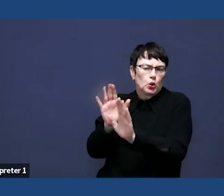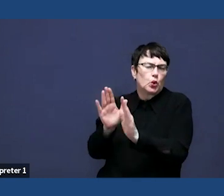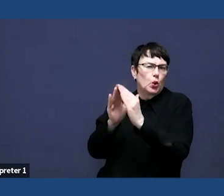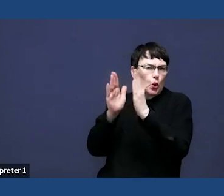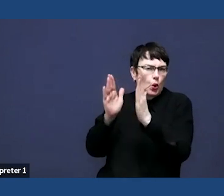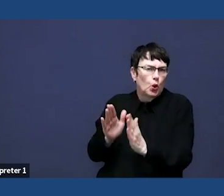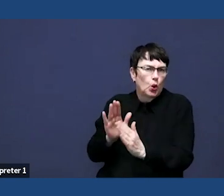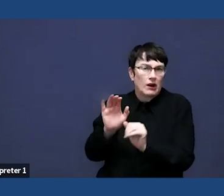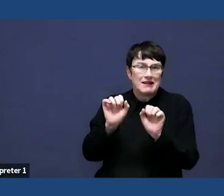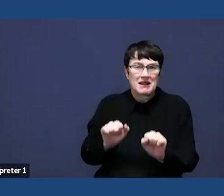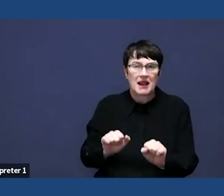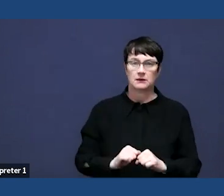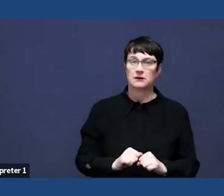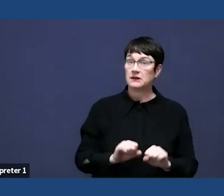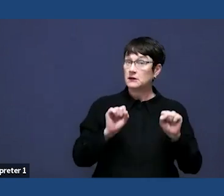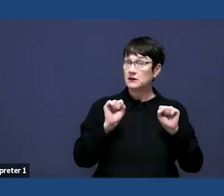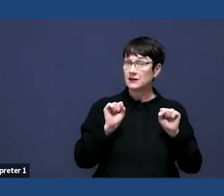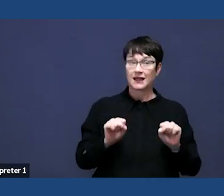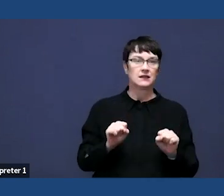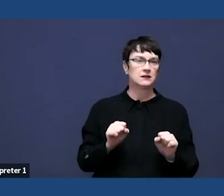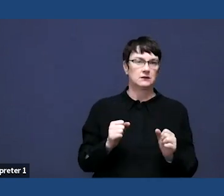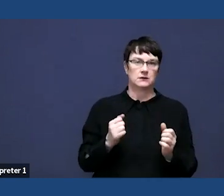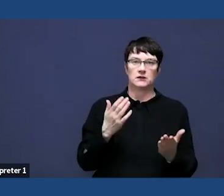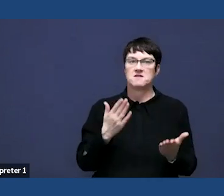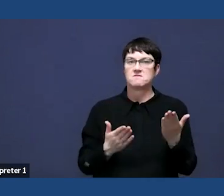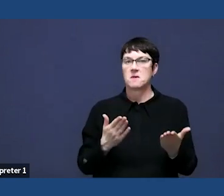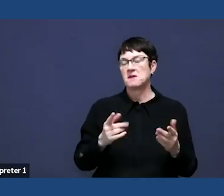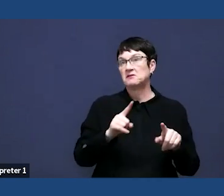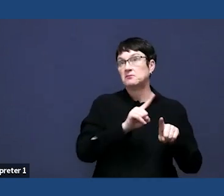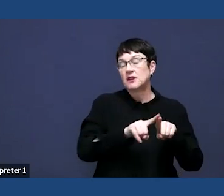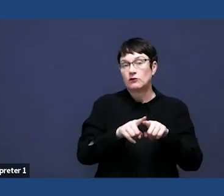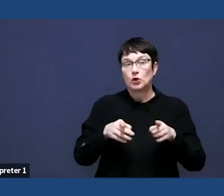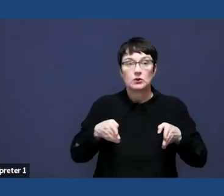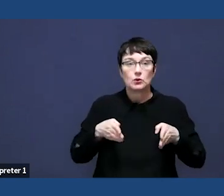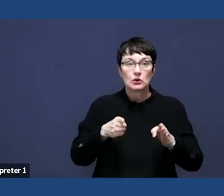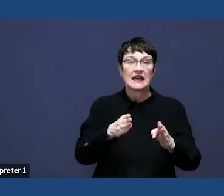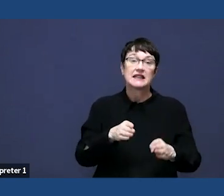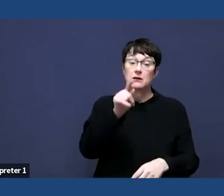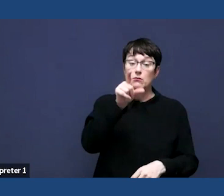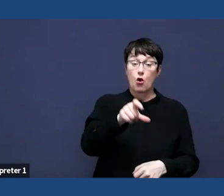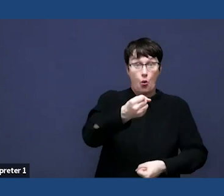and deskless workers as well, healthcare industries, et cetera.